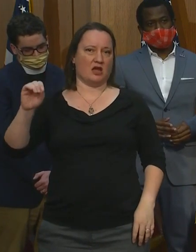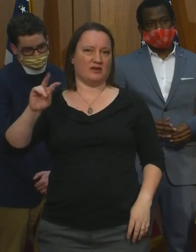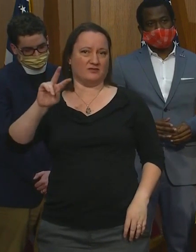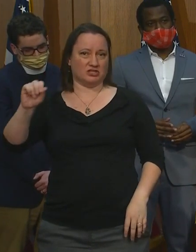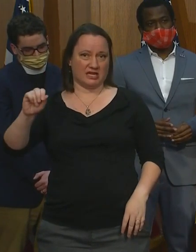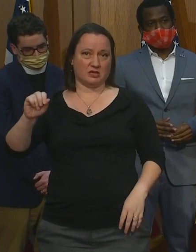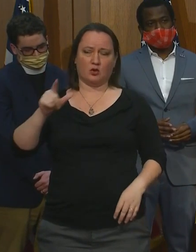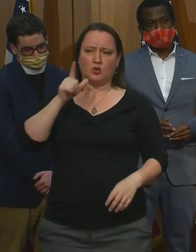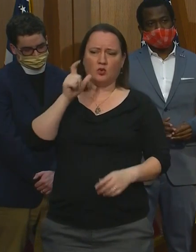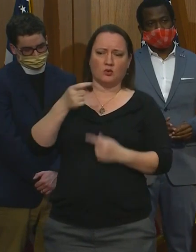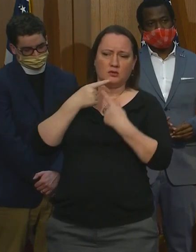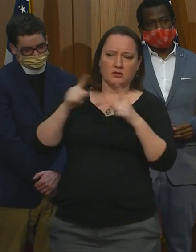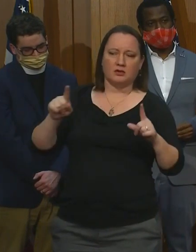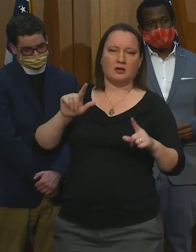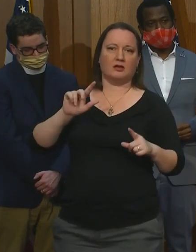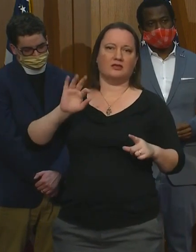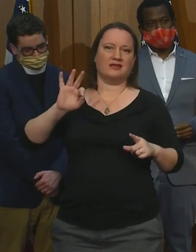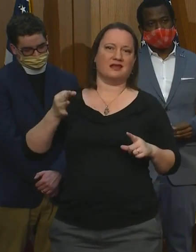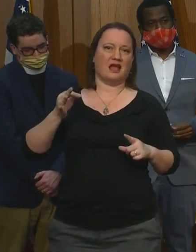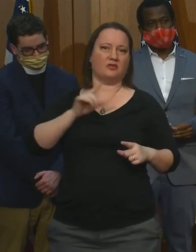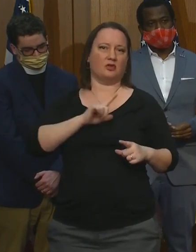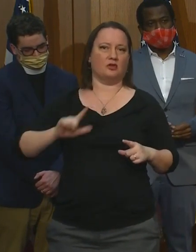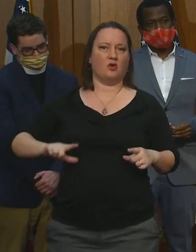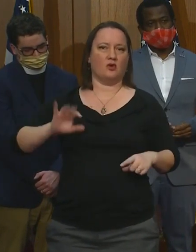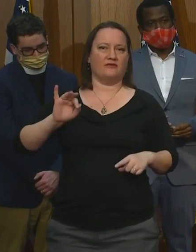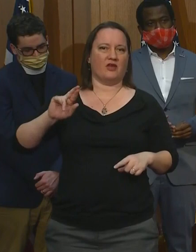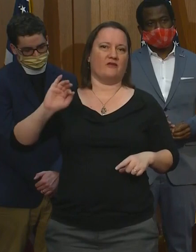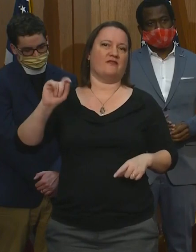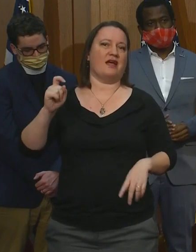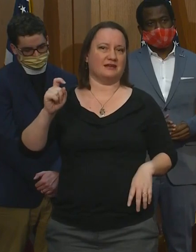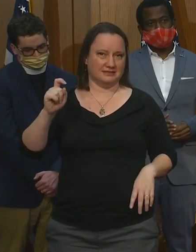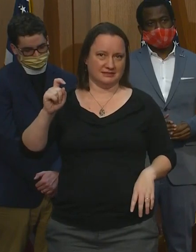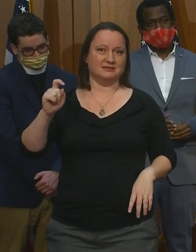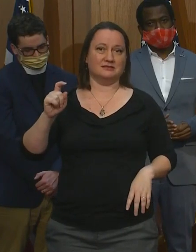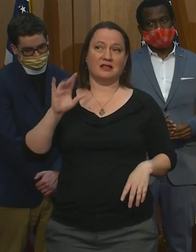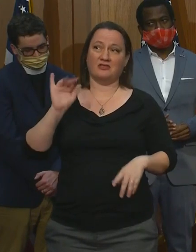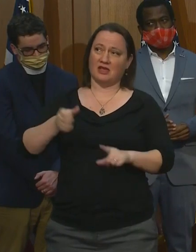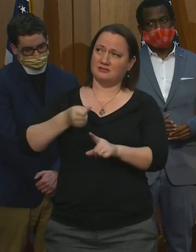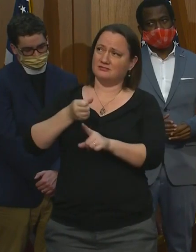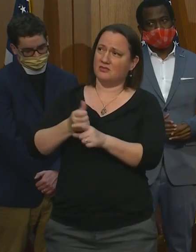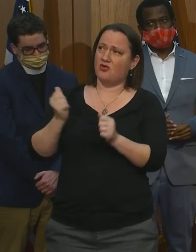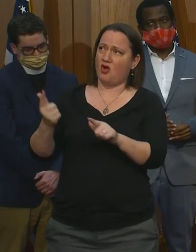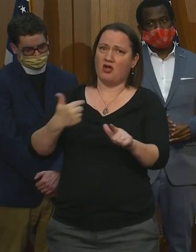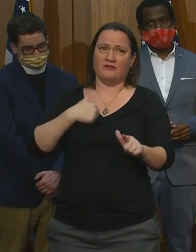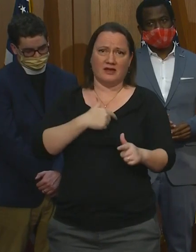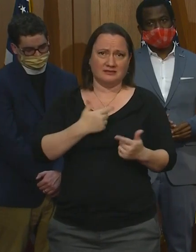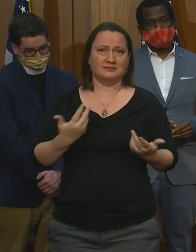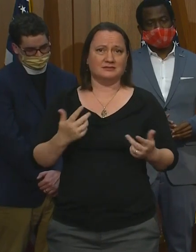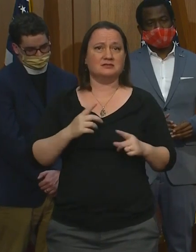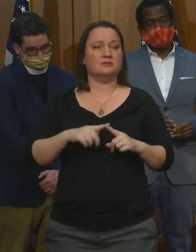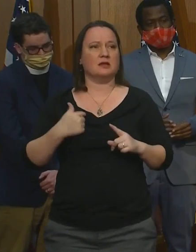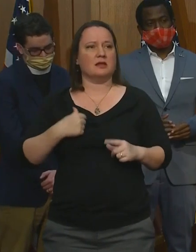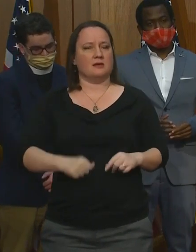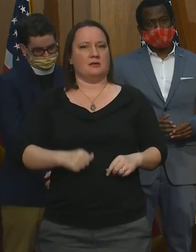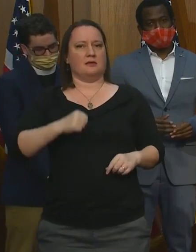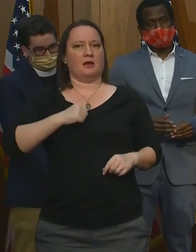FAIRFAX VIRGINIA. FREE BY THE NINTH LORD FAIRFAX. THIS IS